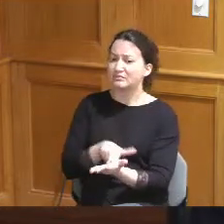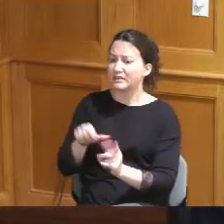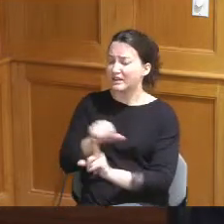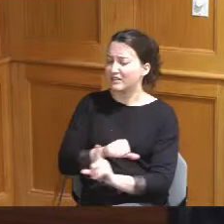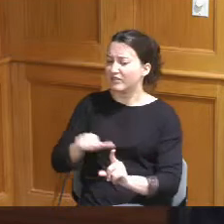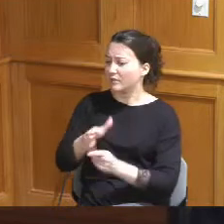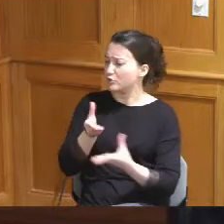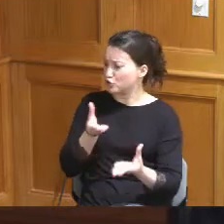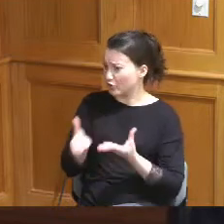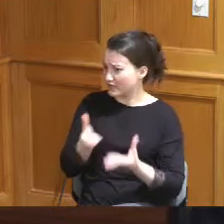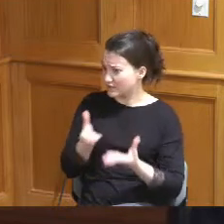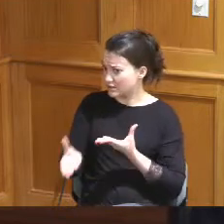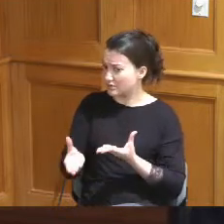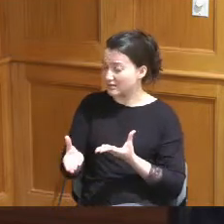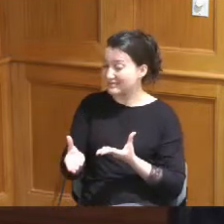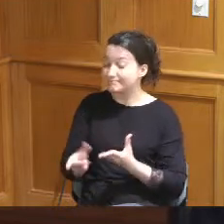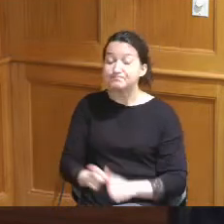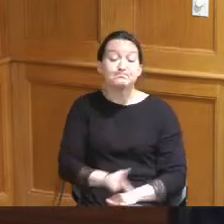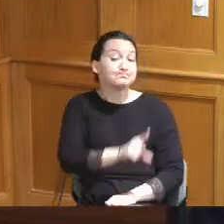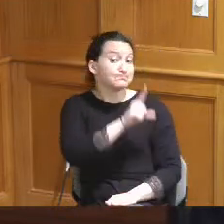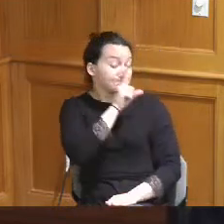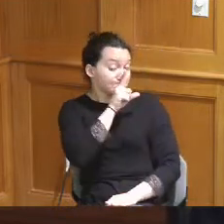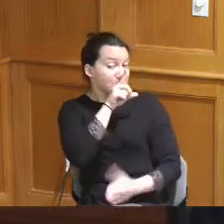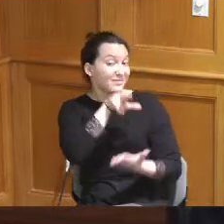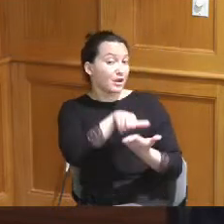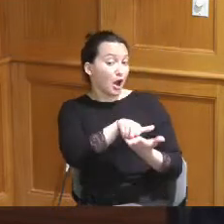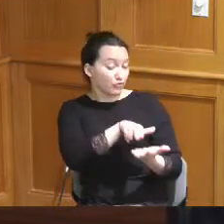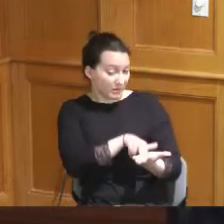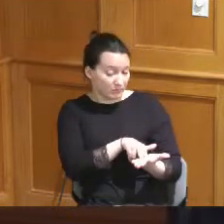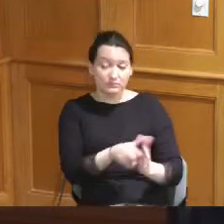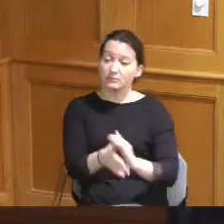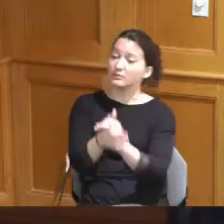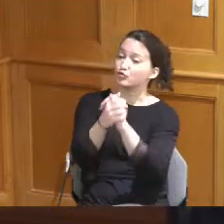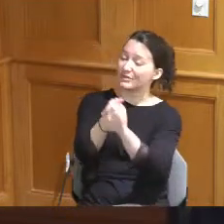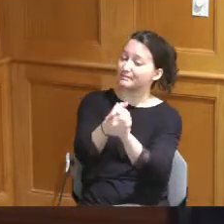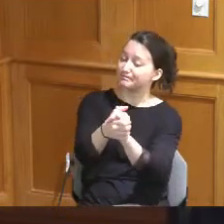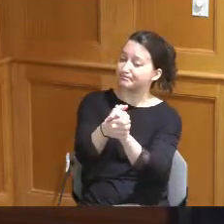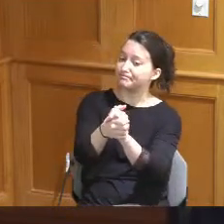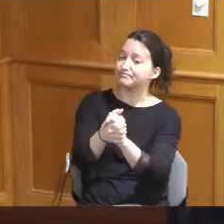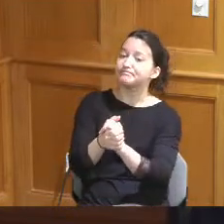Services not on that contract but I do just want to congratulate Environmental Services